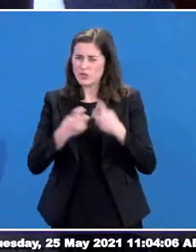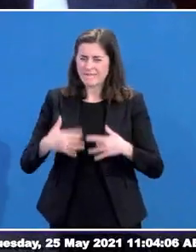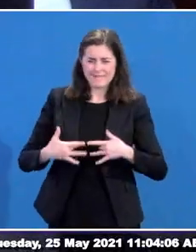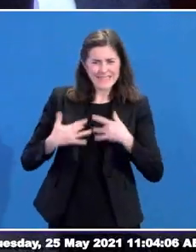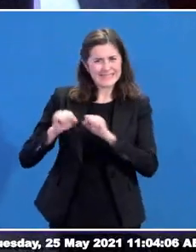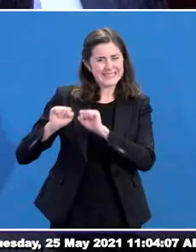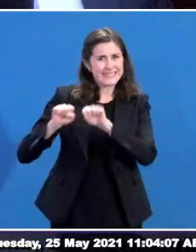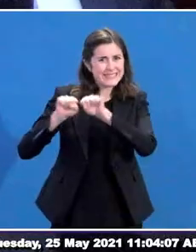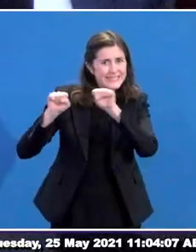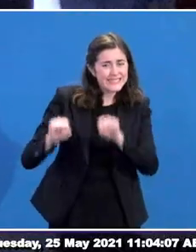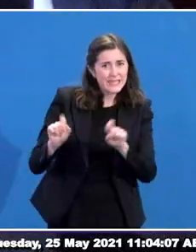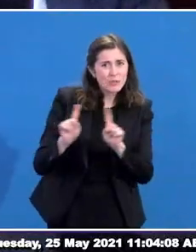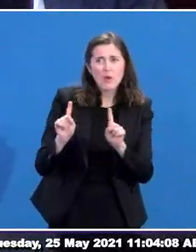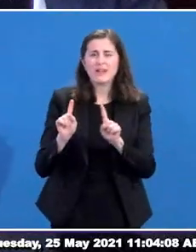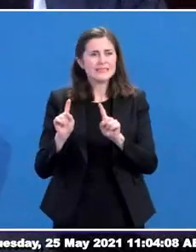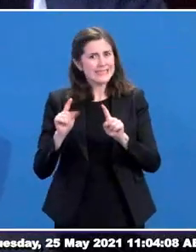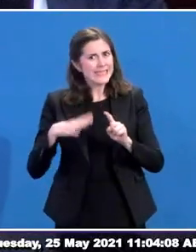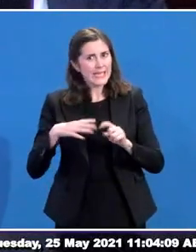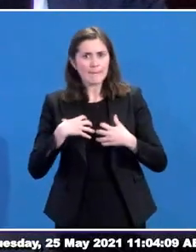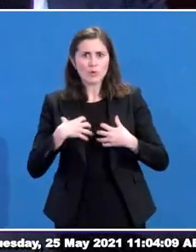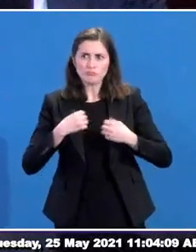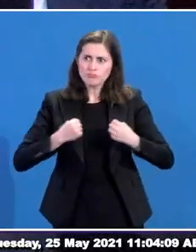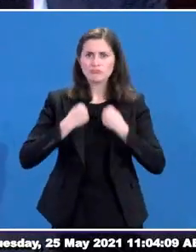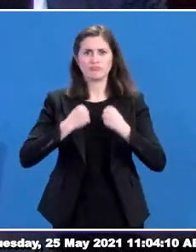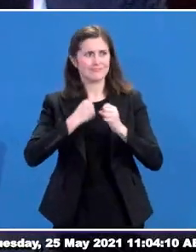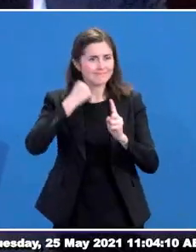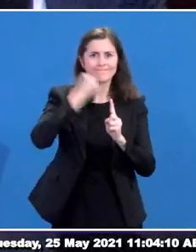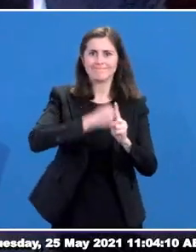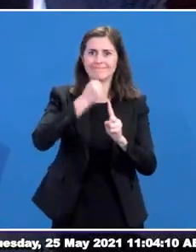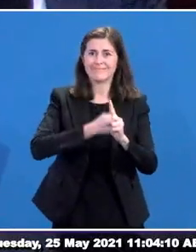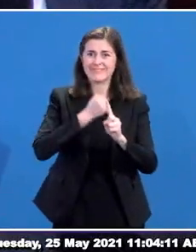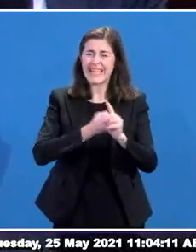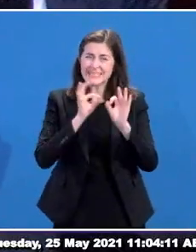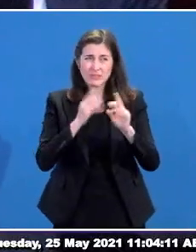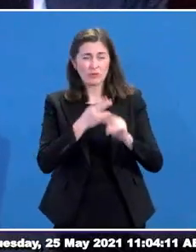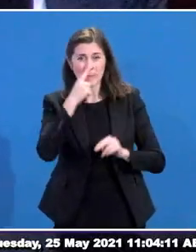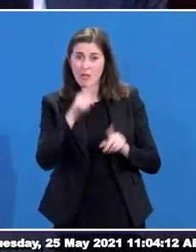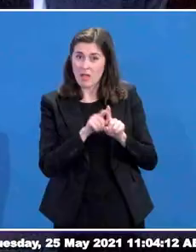of having strong advocates around a person with complex and high needs? Yes.